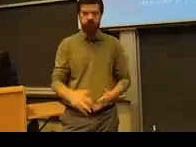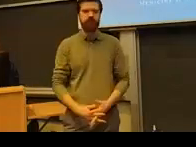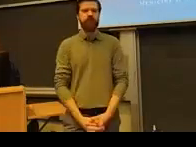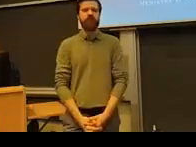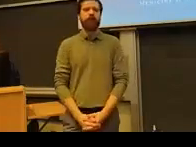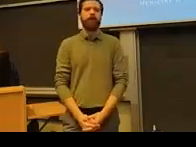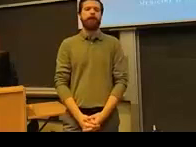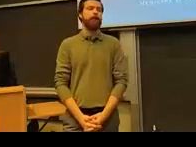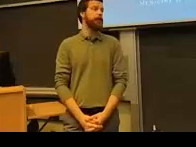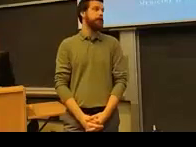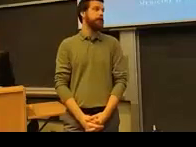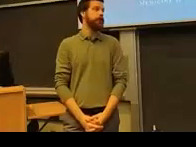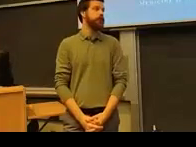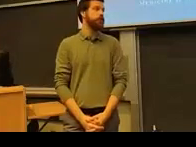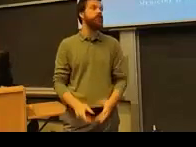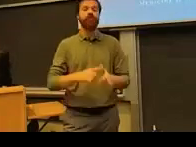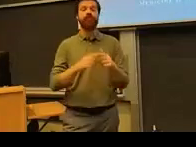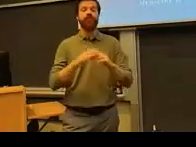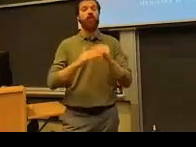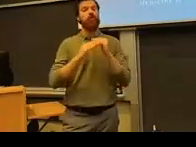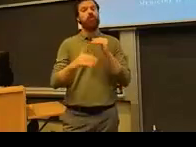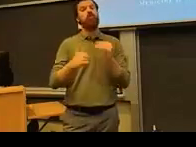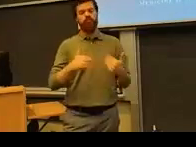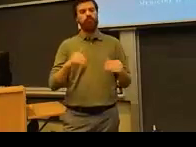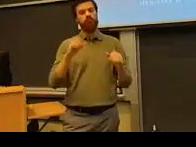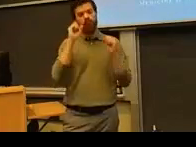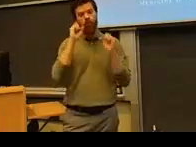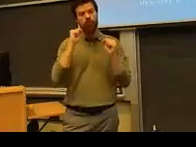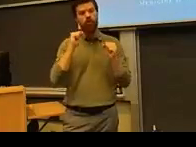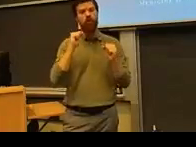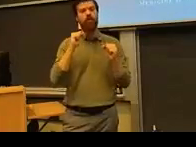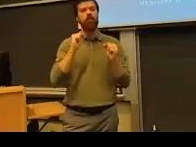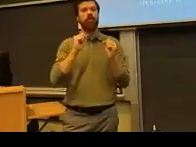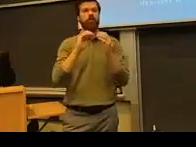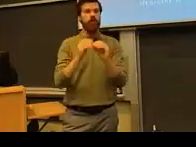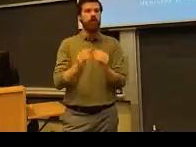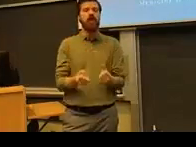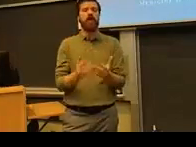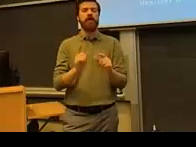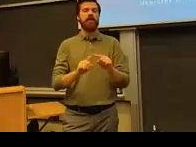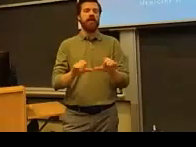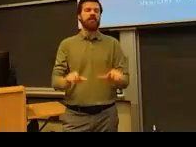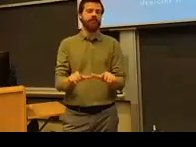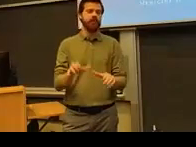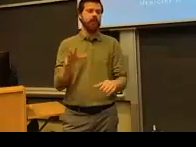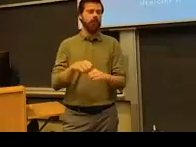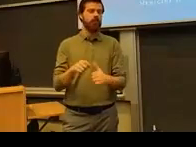then on the unit we have really a remarkable uh number of activities including uh daily